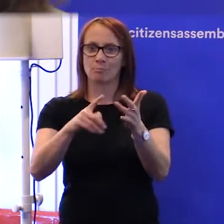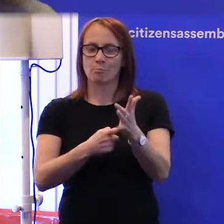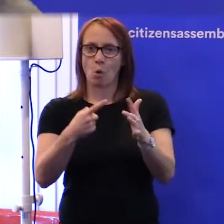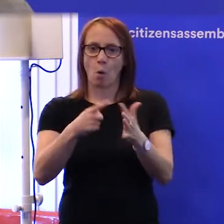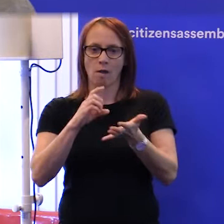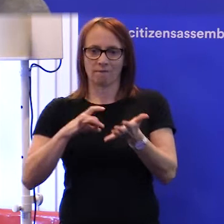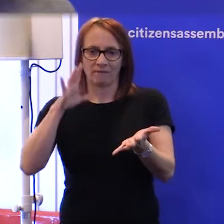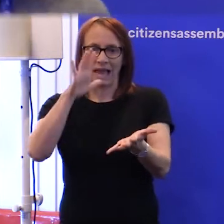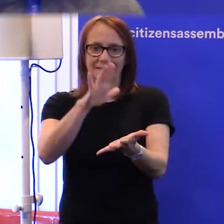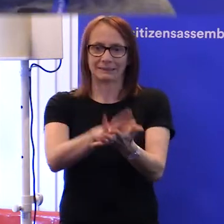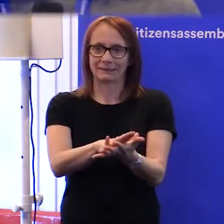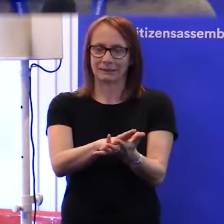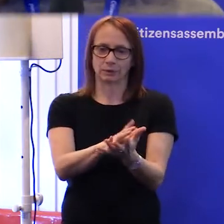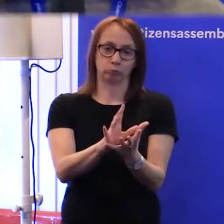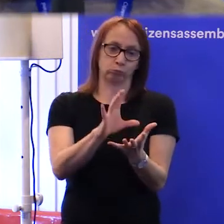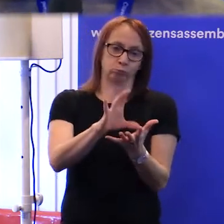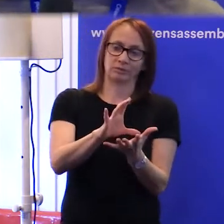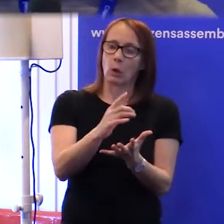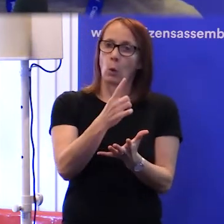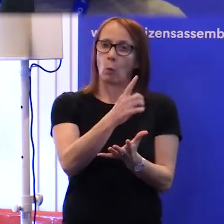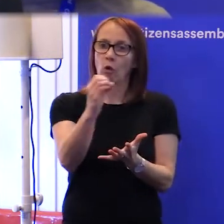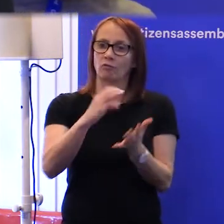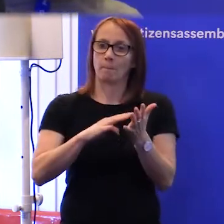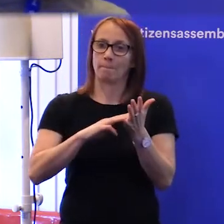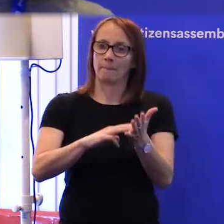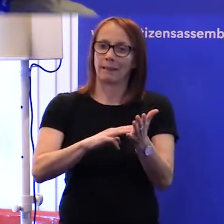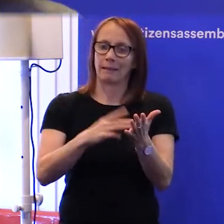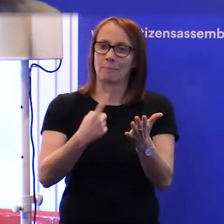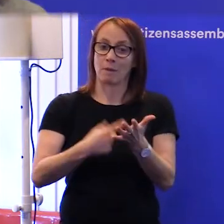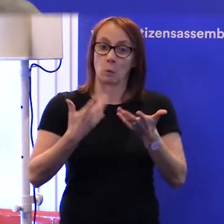better word for that invested about a hundred million Pines in today's money